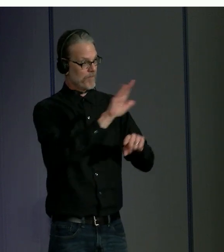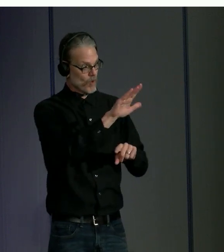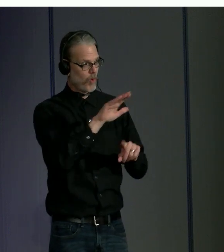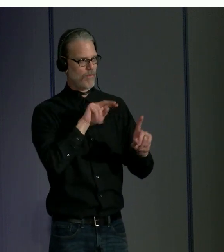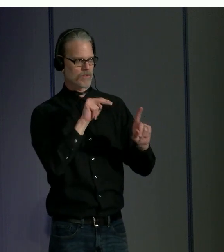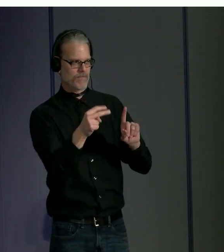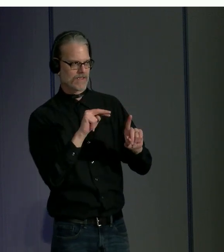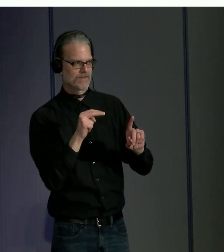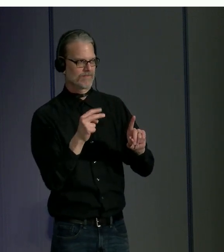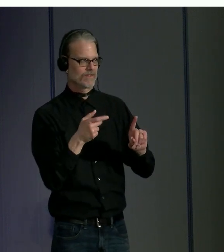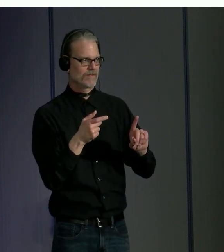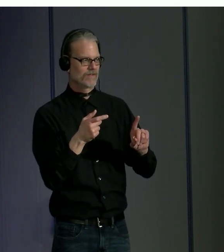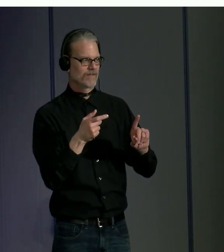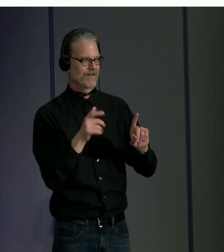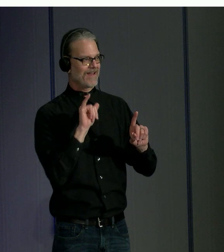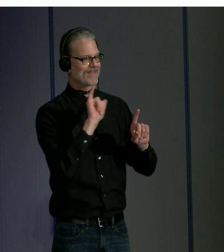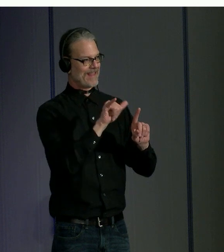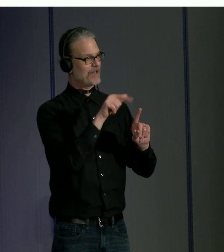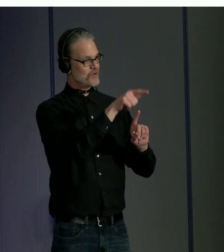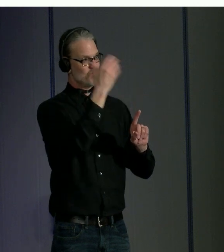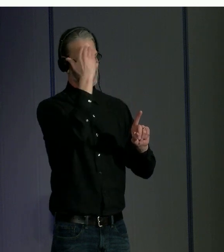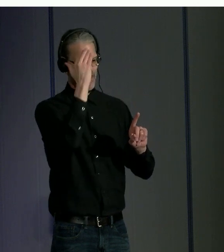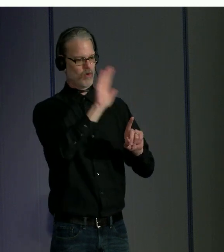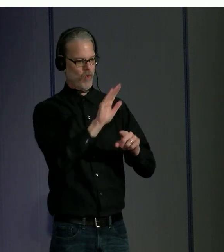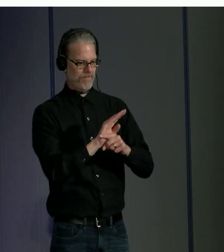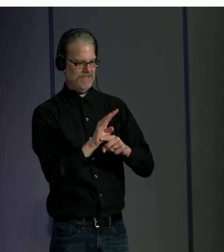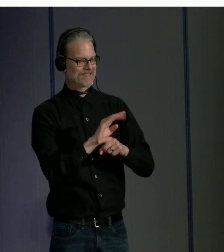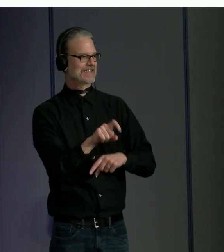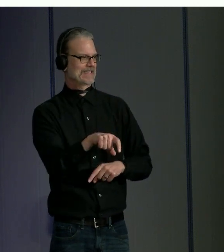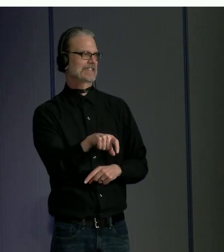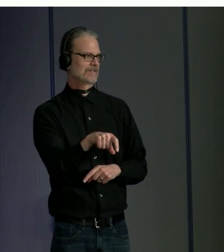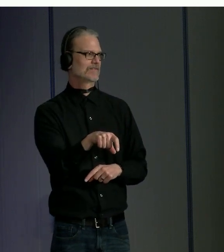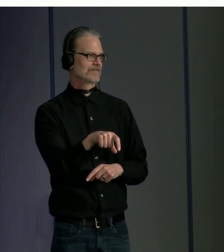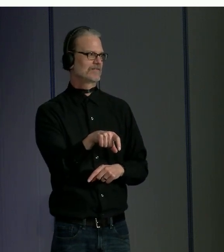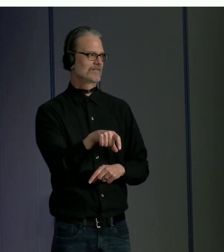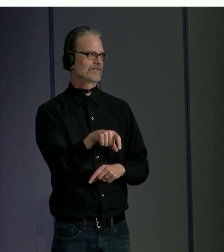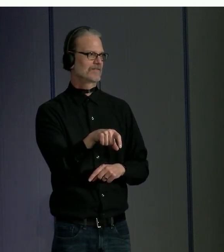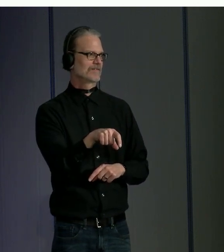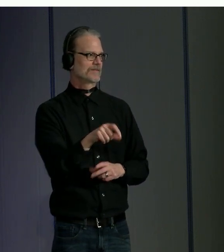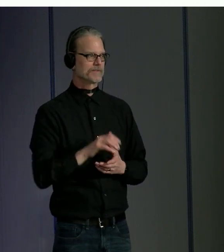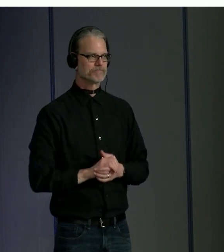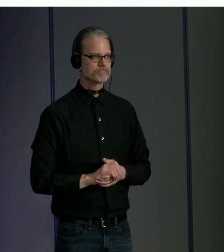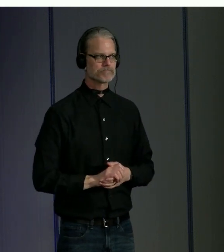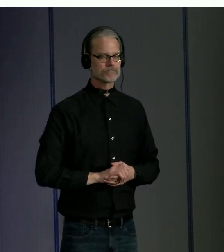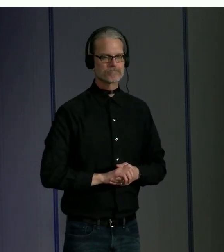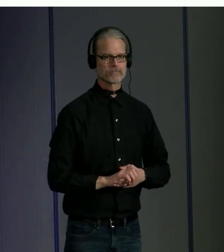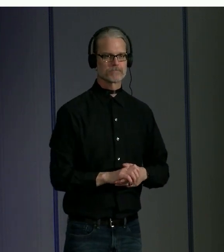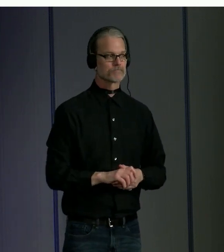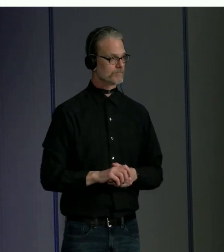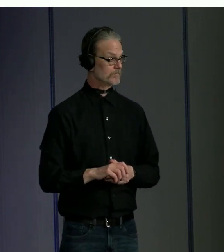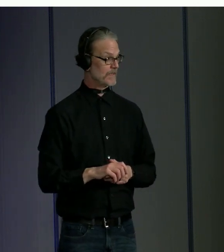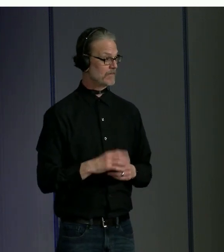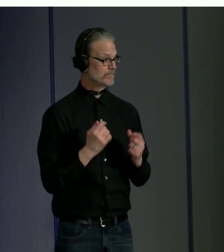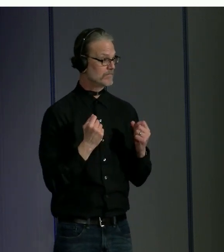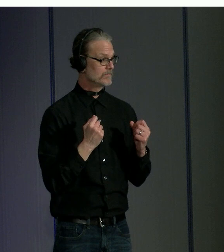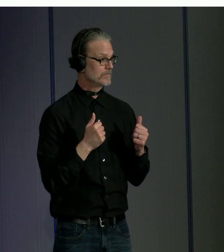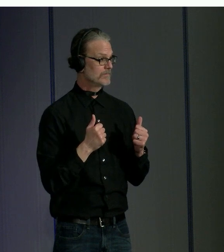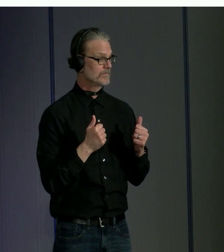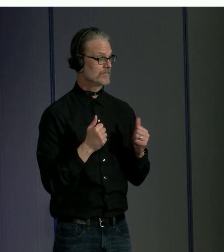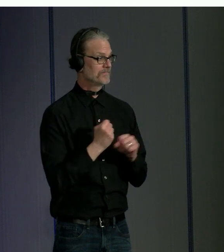to your business need as you can get. Make sense?